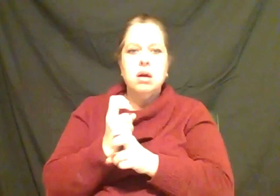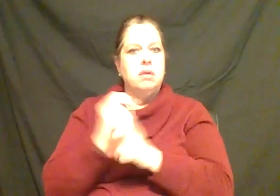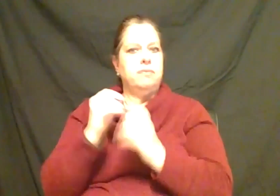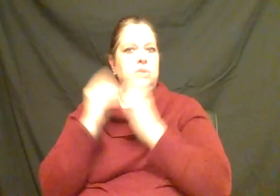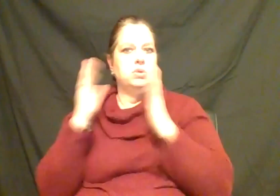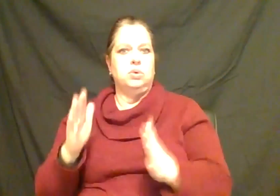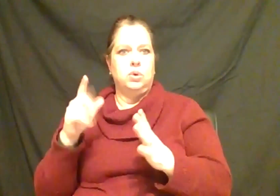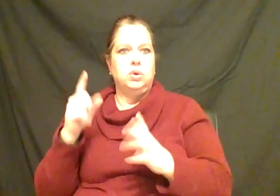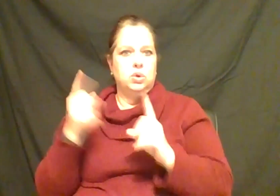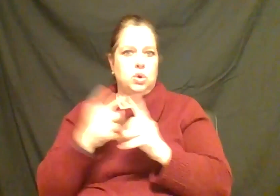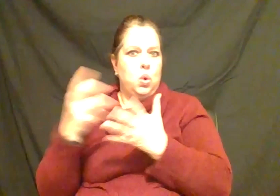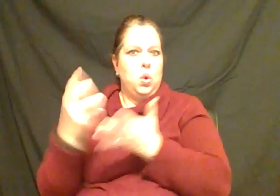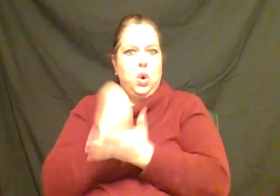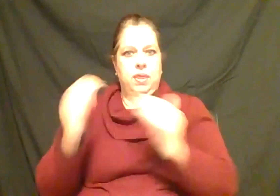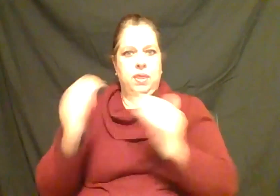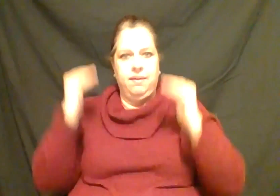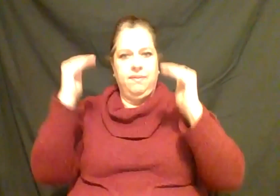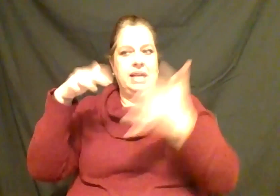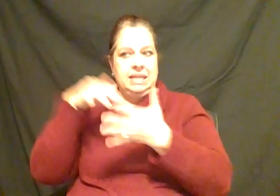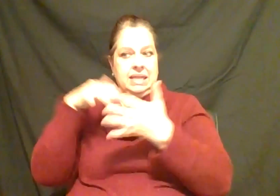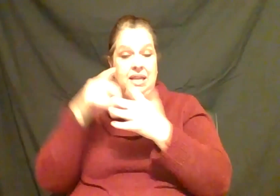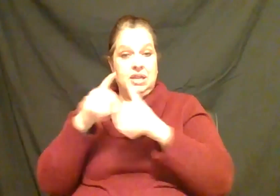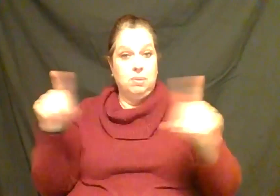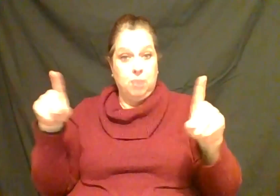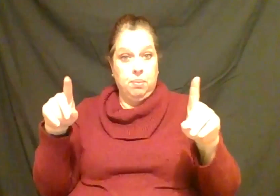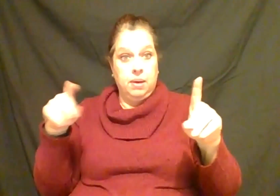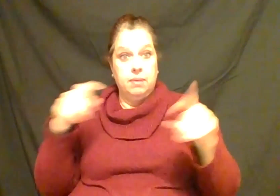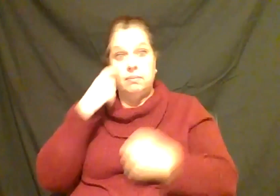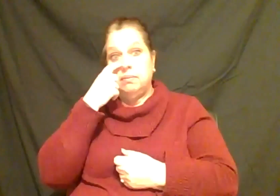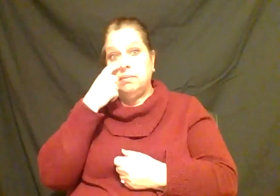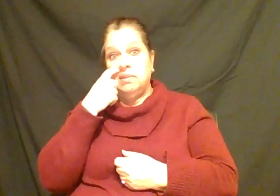to earn the advanced studies diploma in that situation and so under flexible scheduling